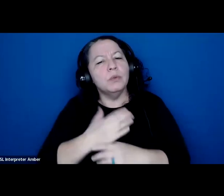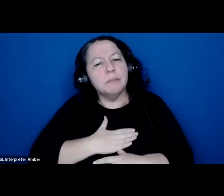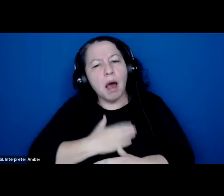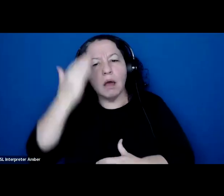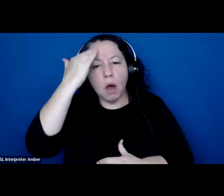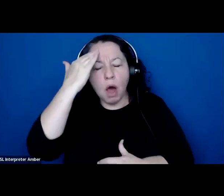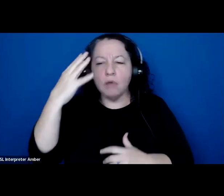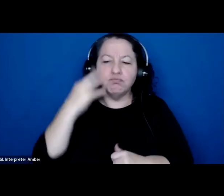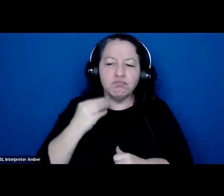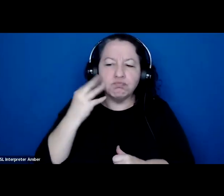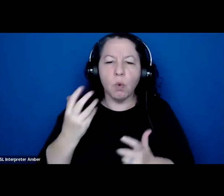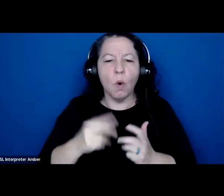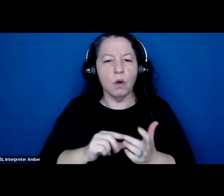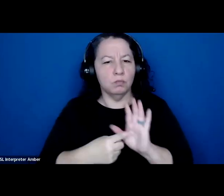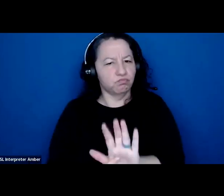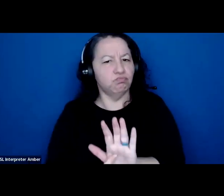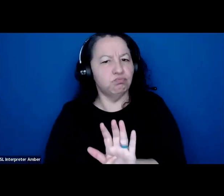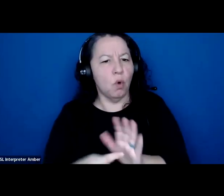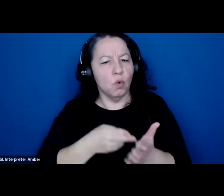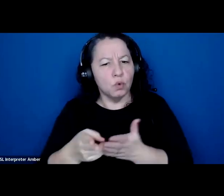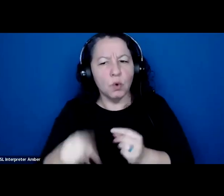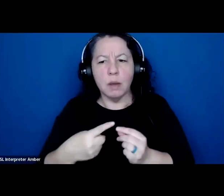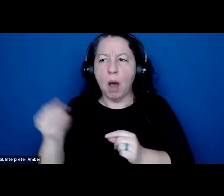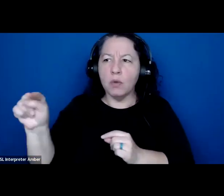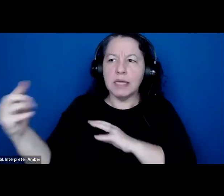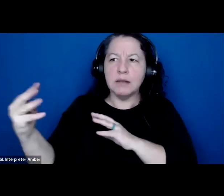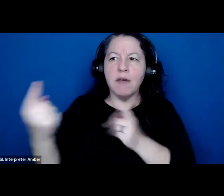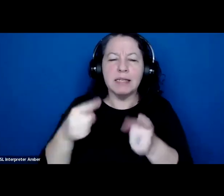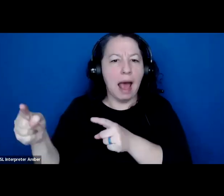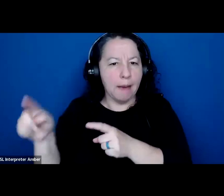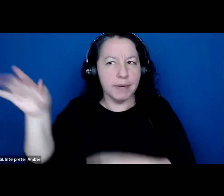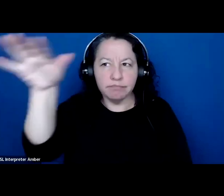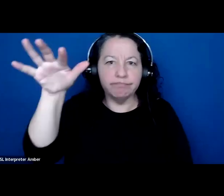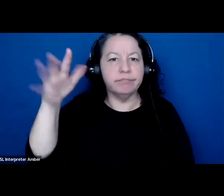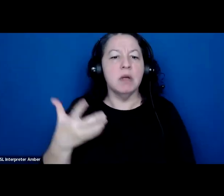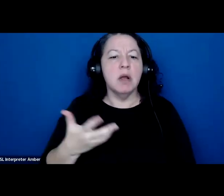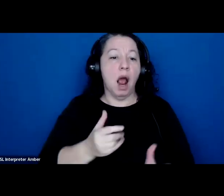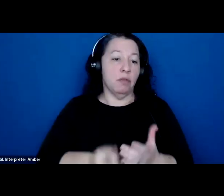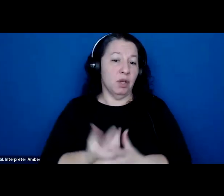to expose the truth about these conflicts overseas and the growing militarization of our communities here